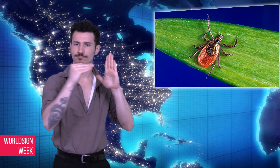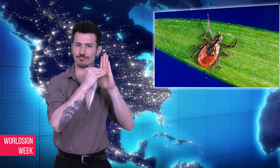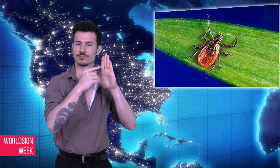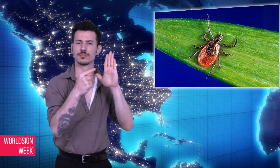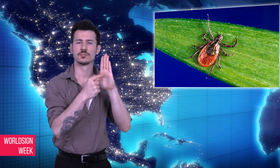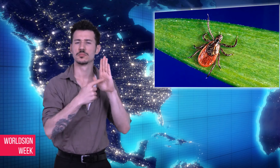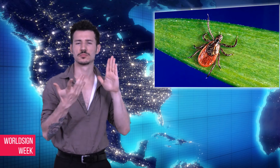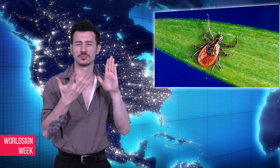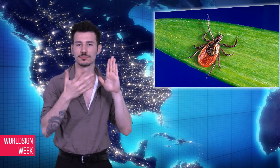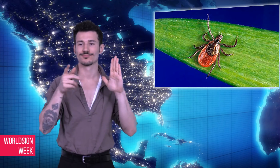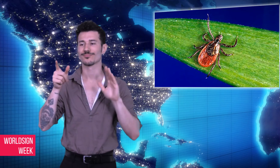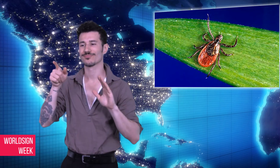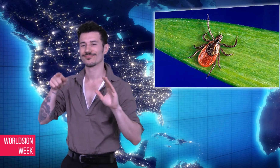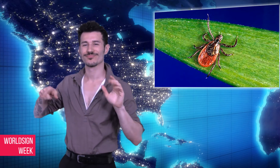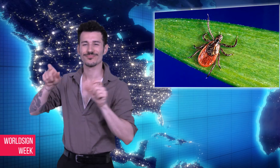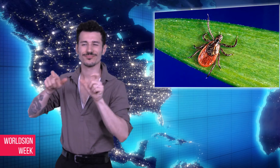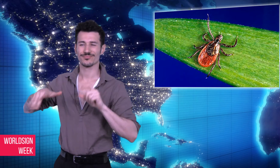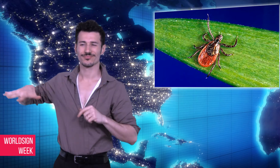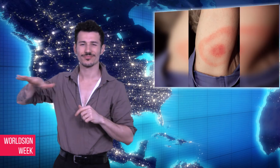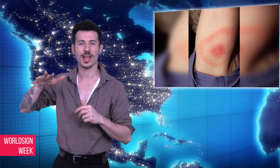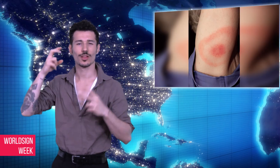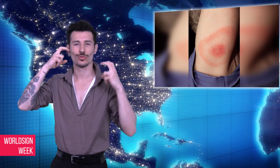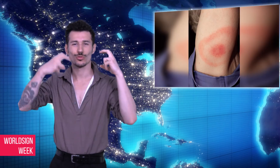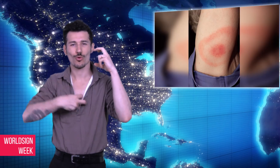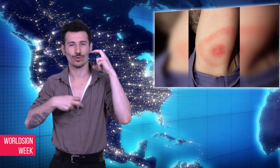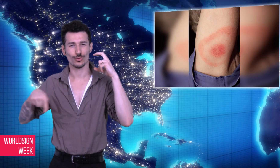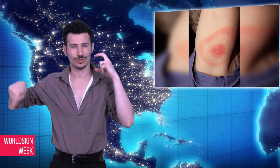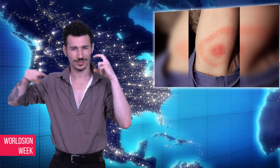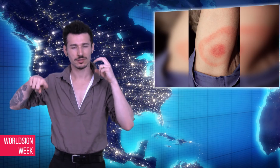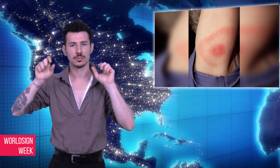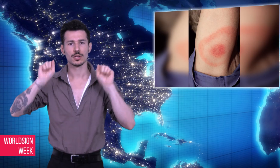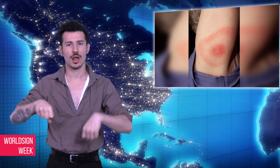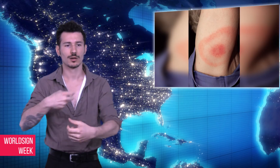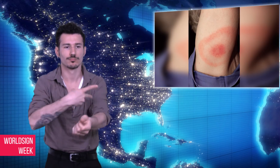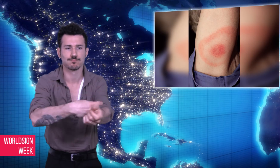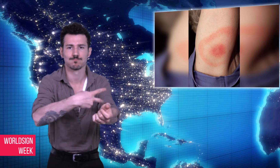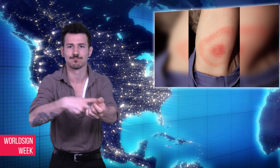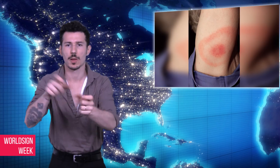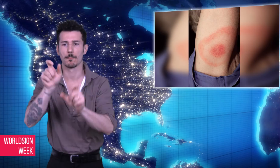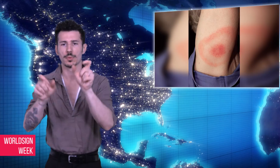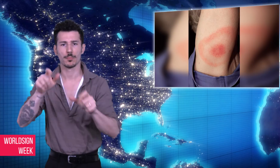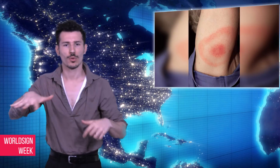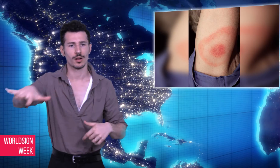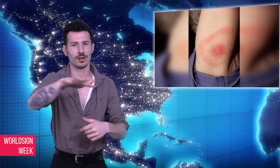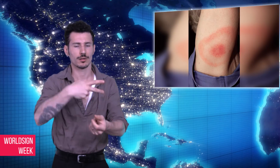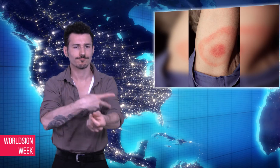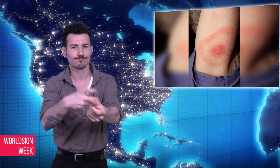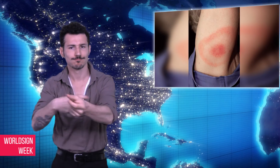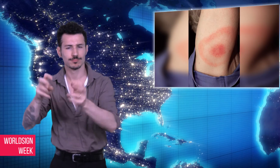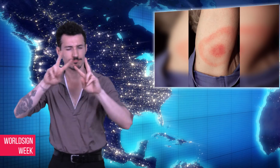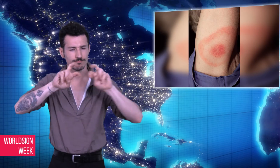approved a new law that allows physicians to order diagnostic